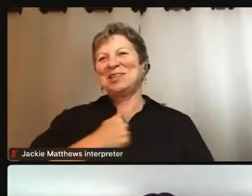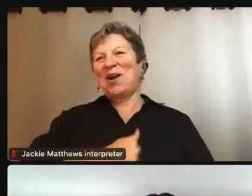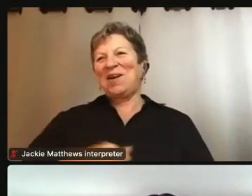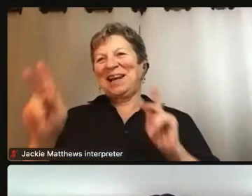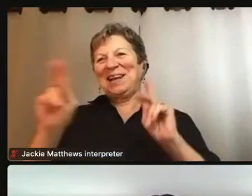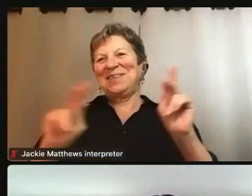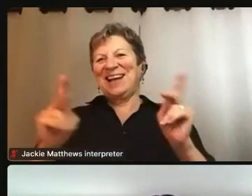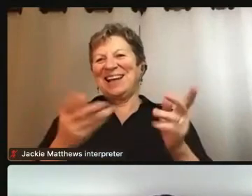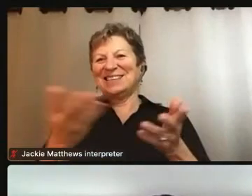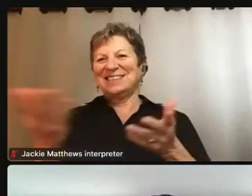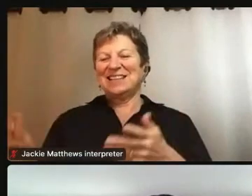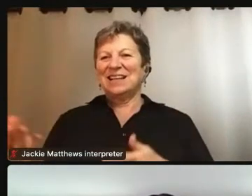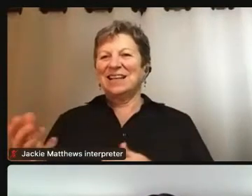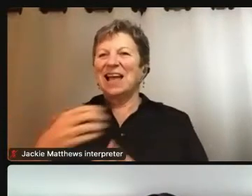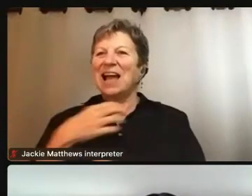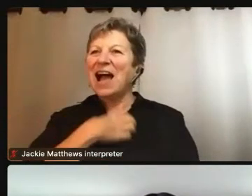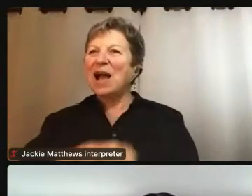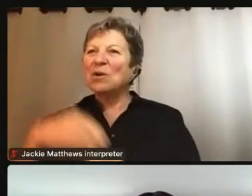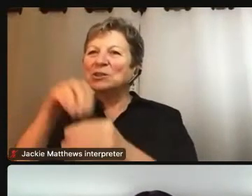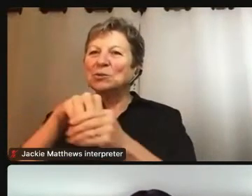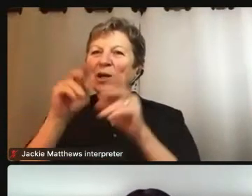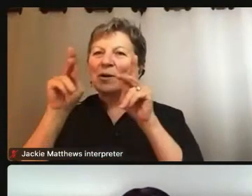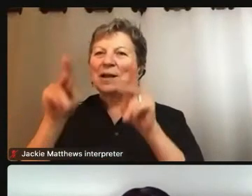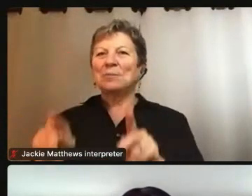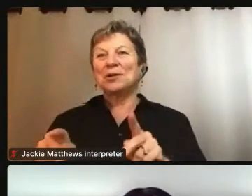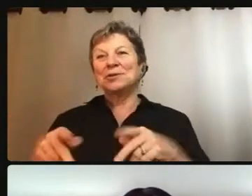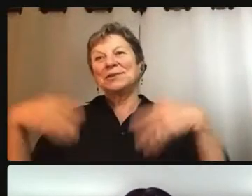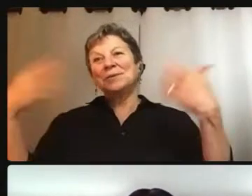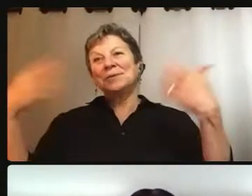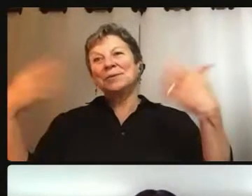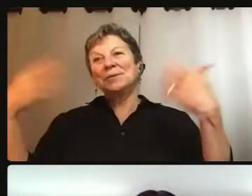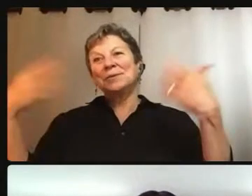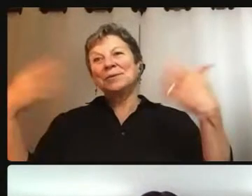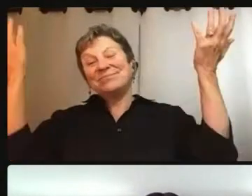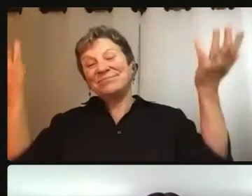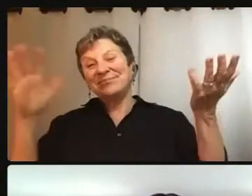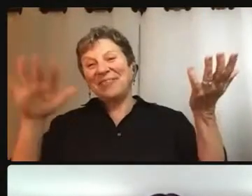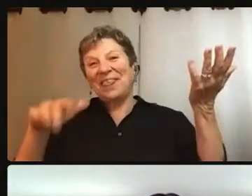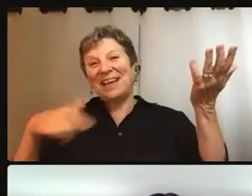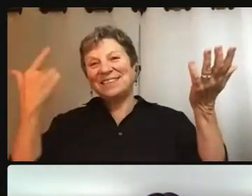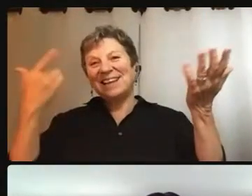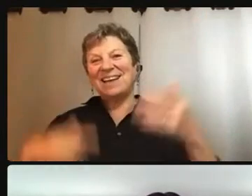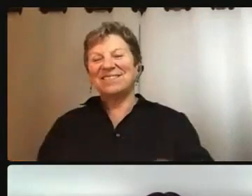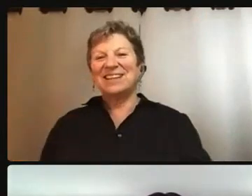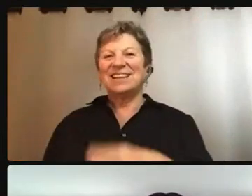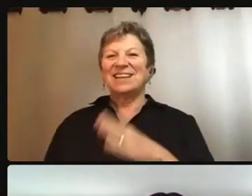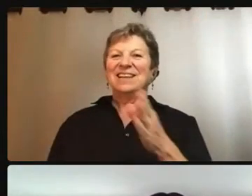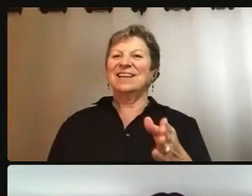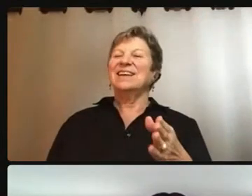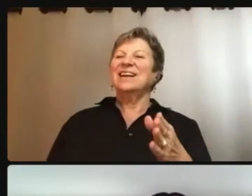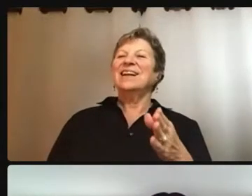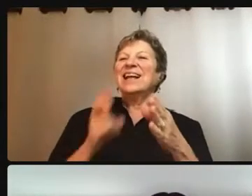BRIEFLY THERE. I'M I'M SORRY FOR THAT, YOU